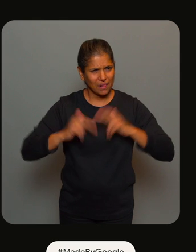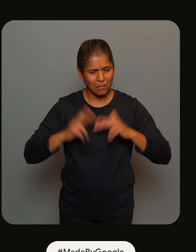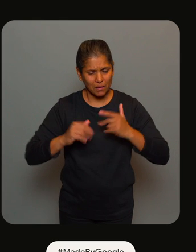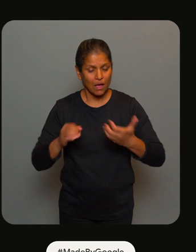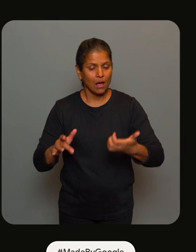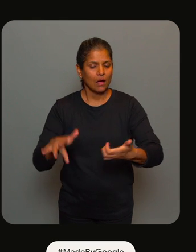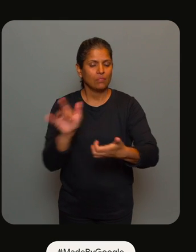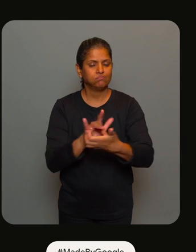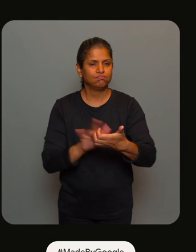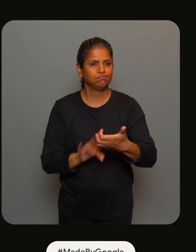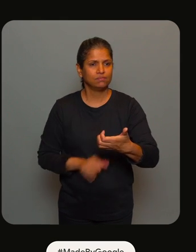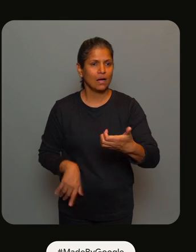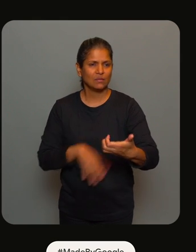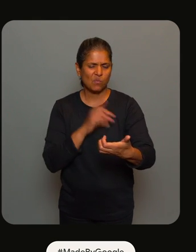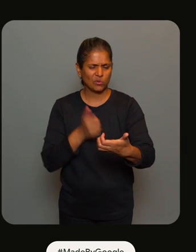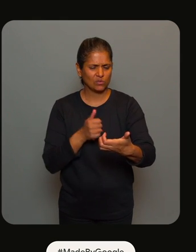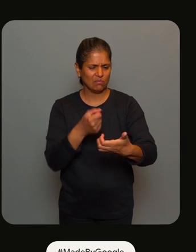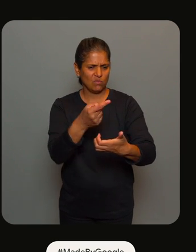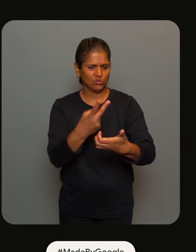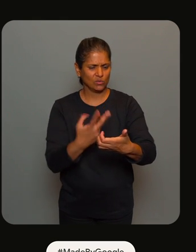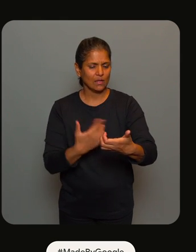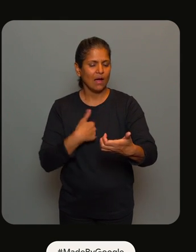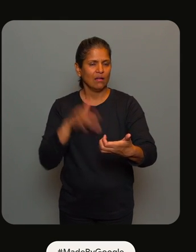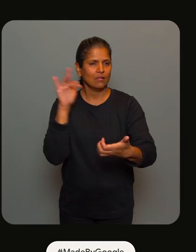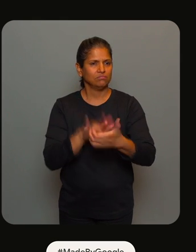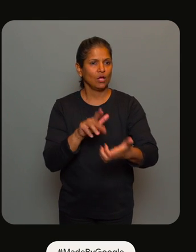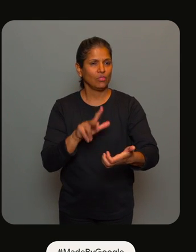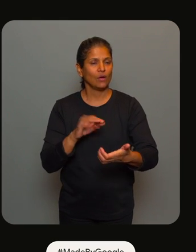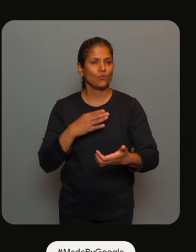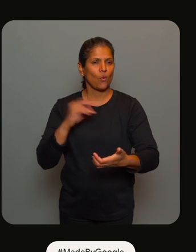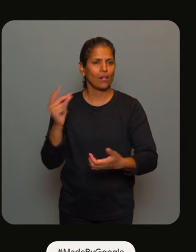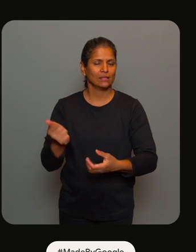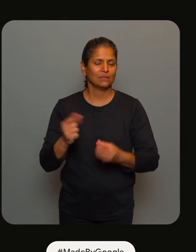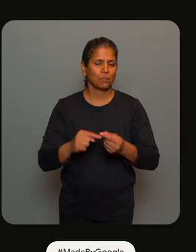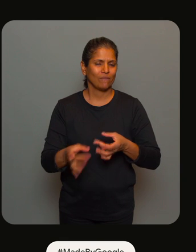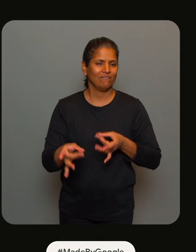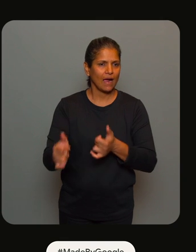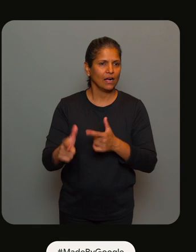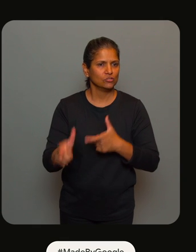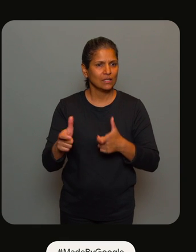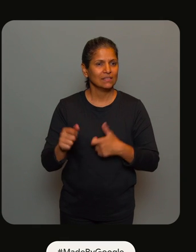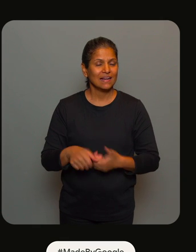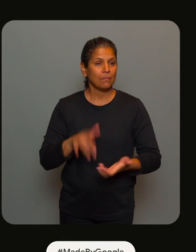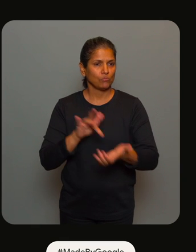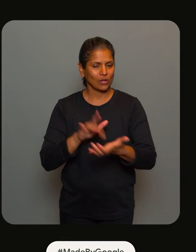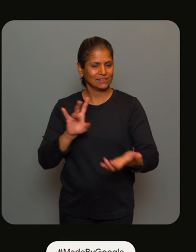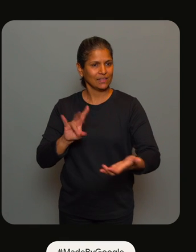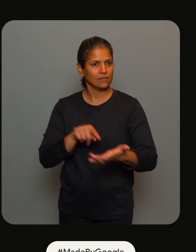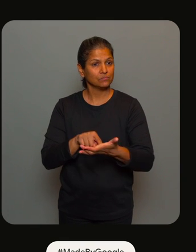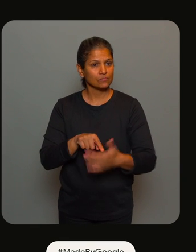With Pixel 7, the direct my call experience gets even easier. Instead of listening to a long recorded message describing each